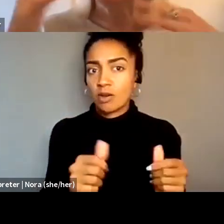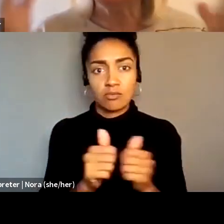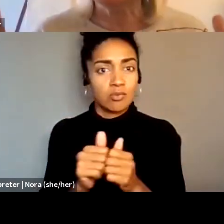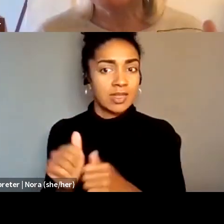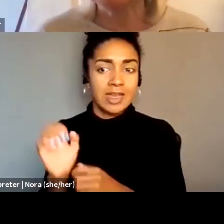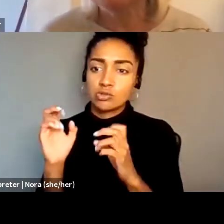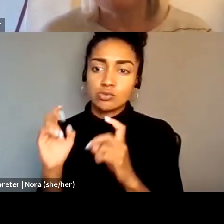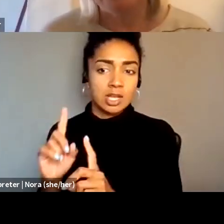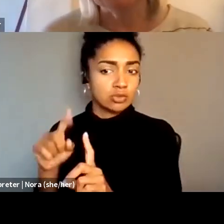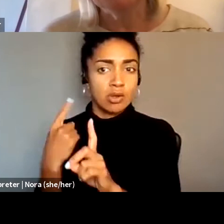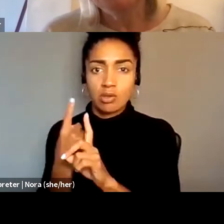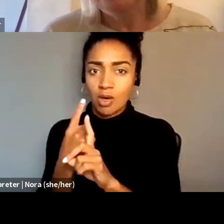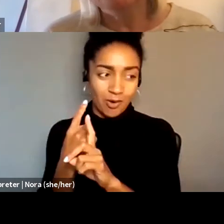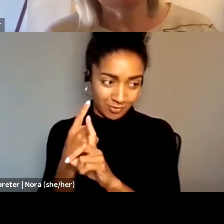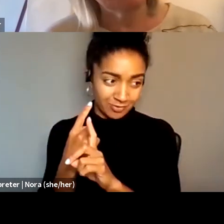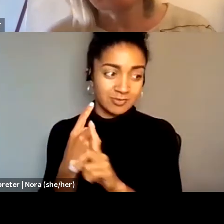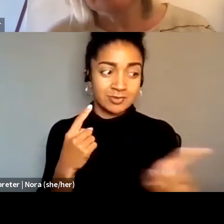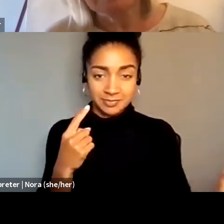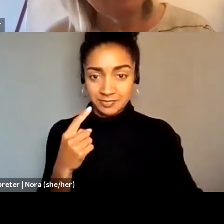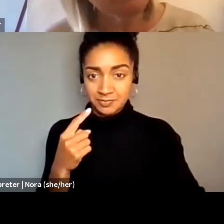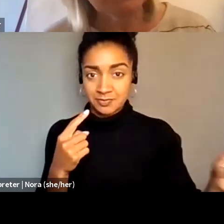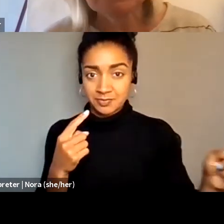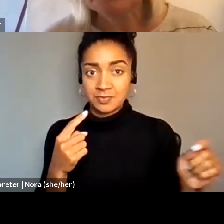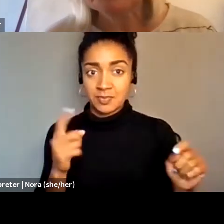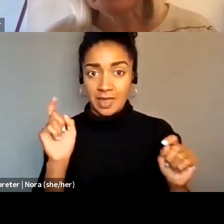in a border sense about there's legal systems, there's